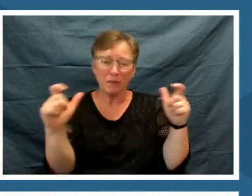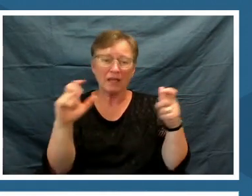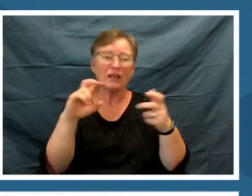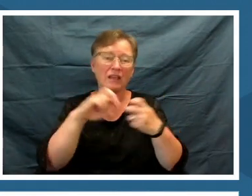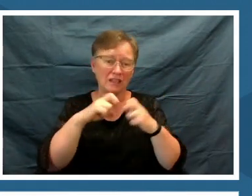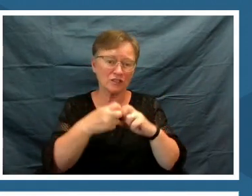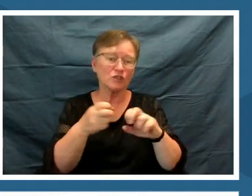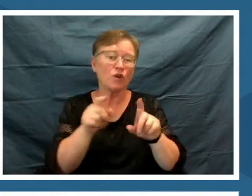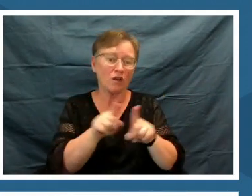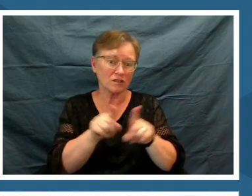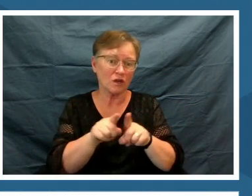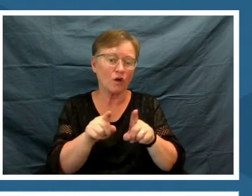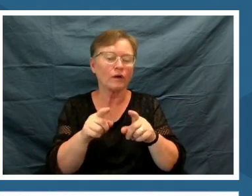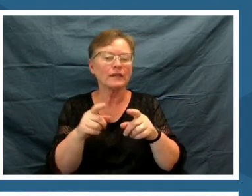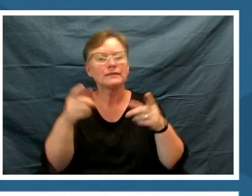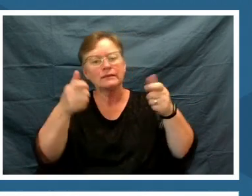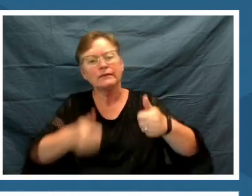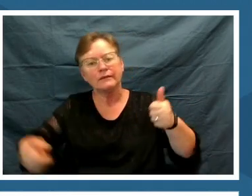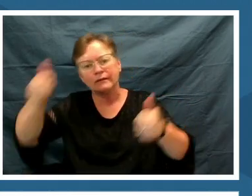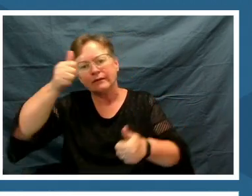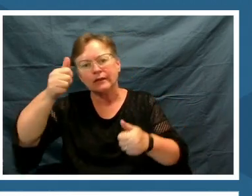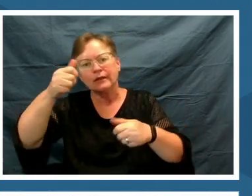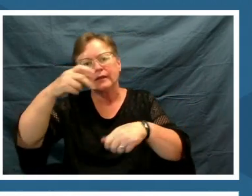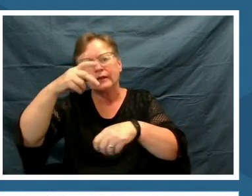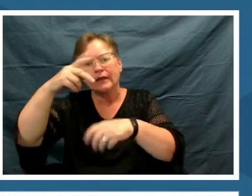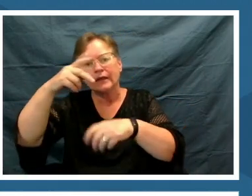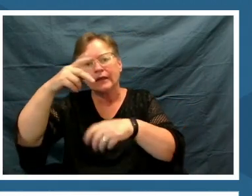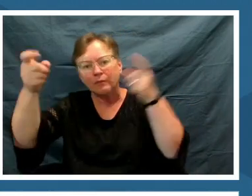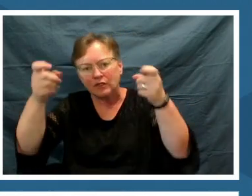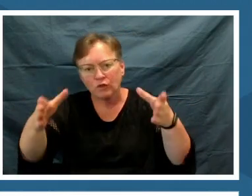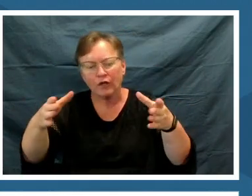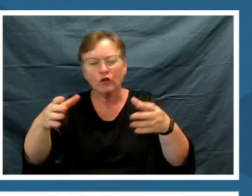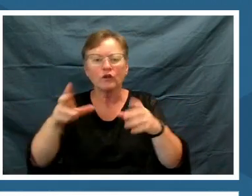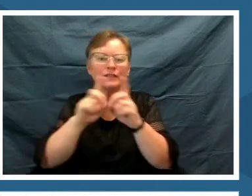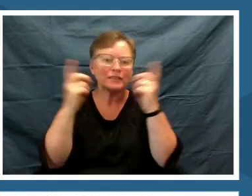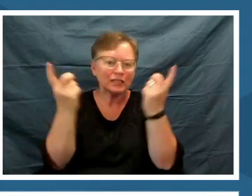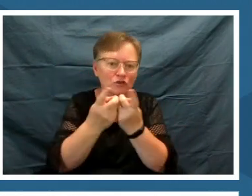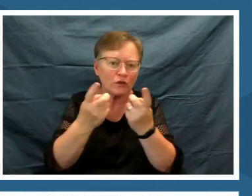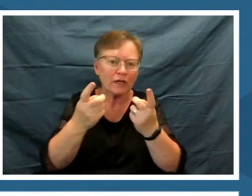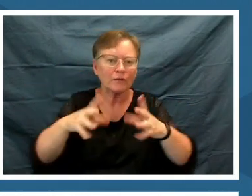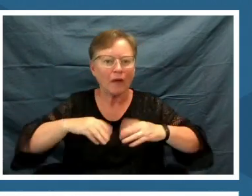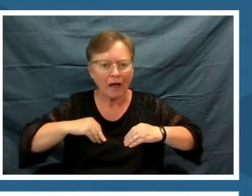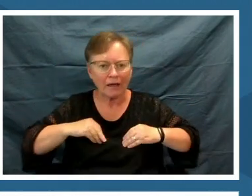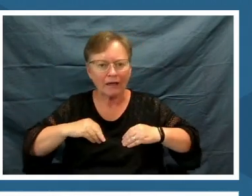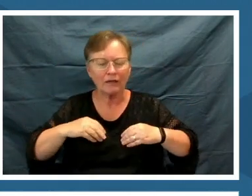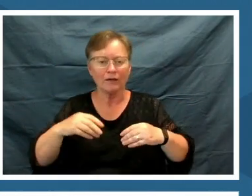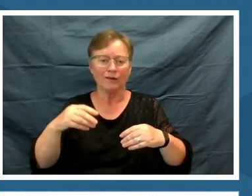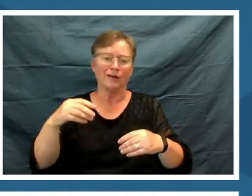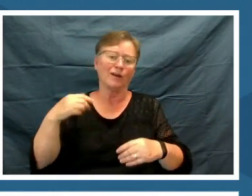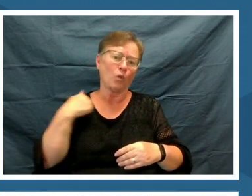buy-in you know we are judged by assessments unfortunately as teachers